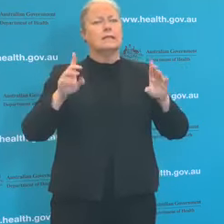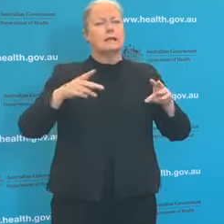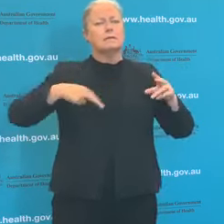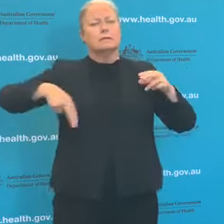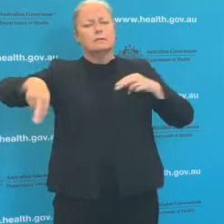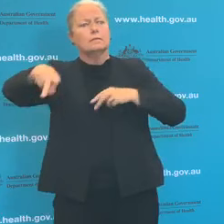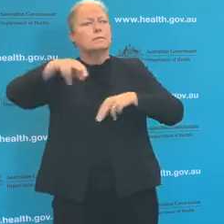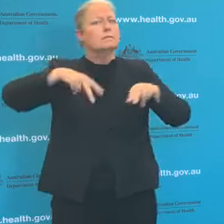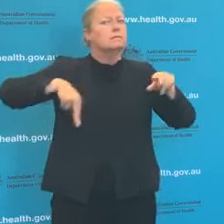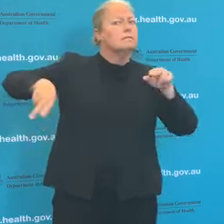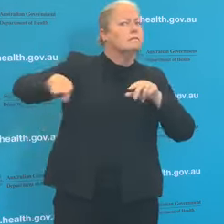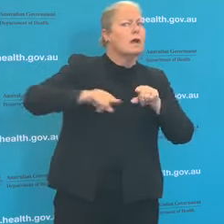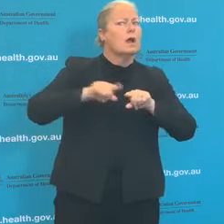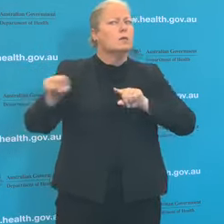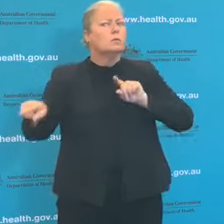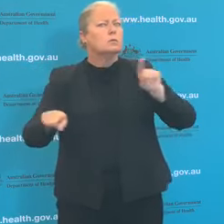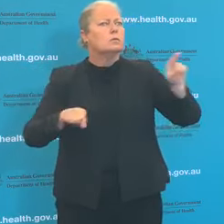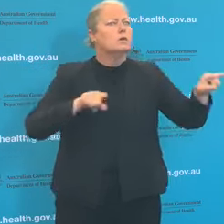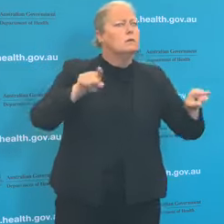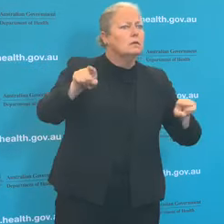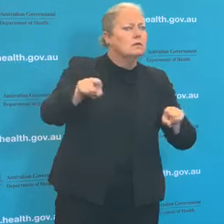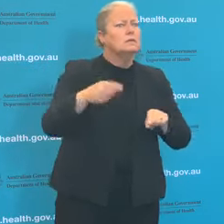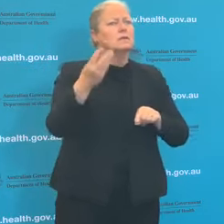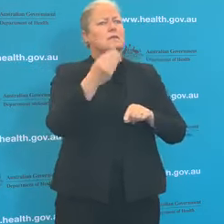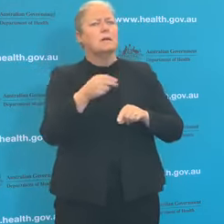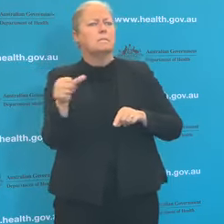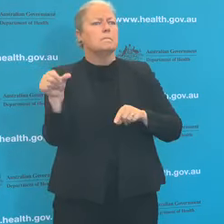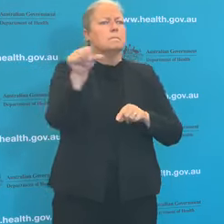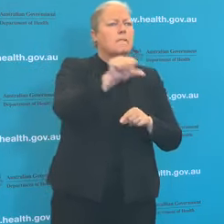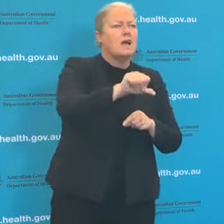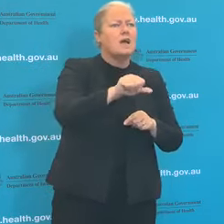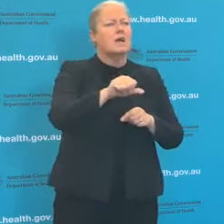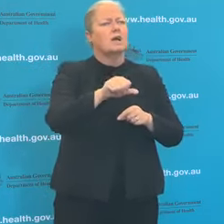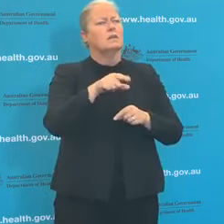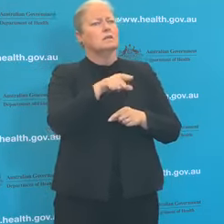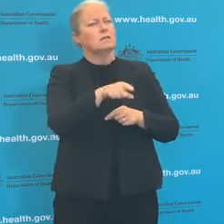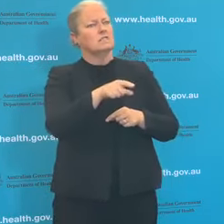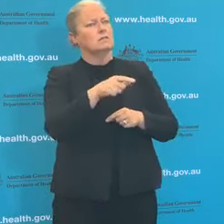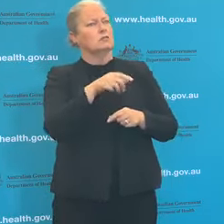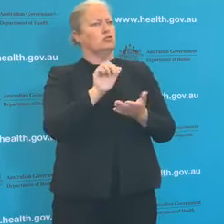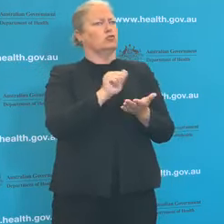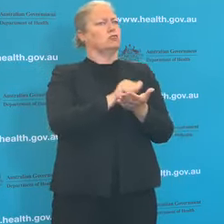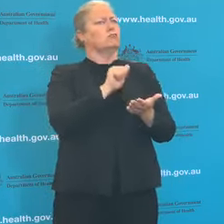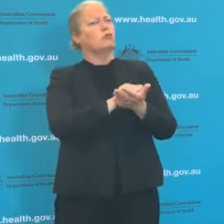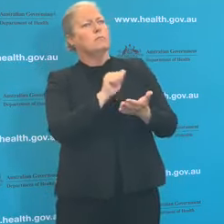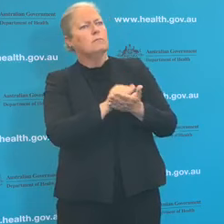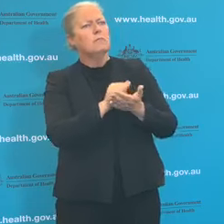are seeing people going back to retail, getting out. And that's great that people